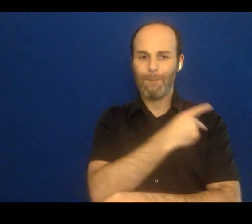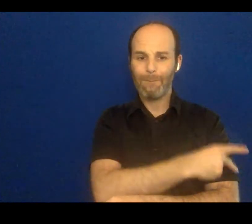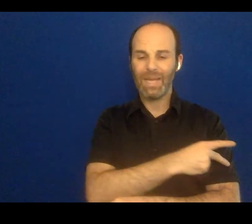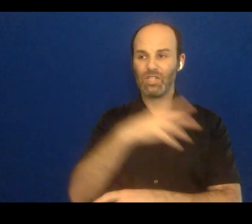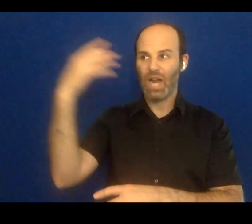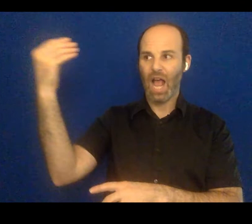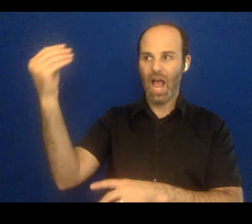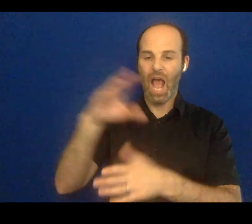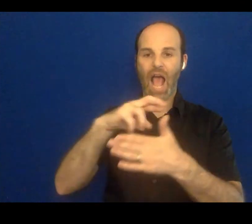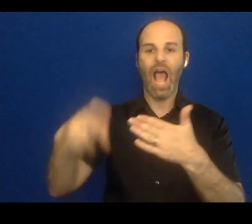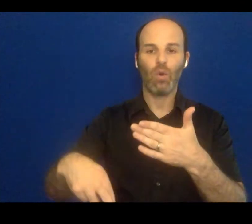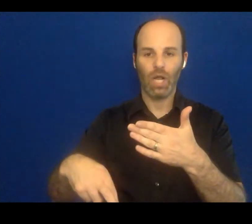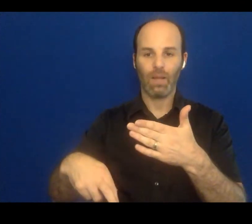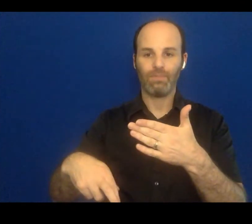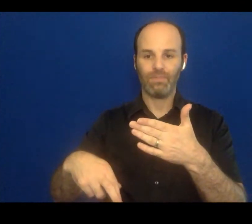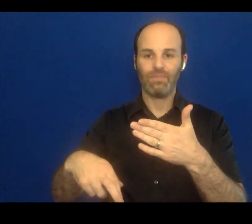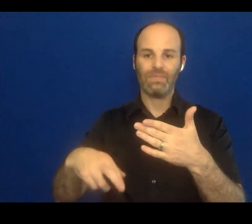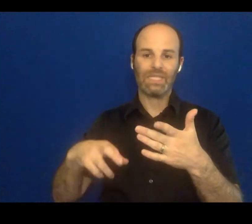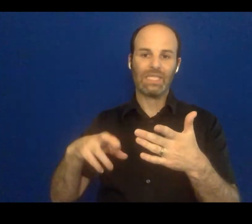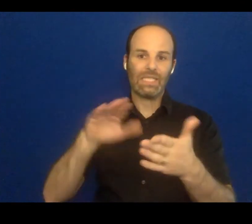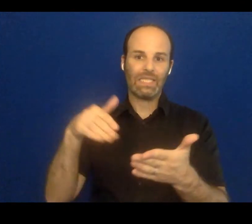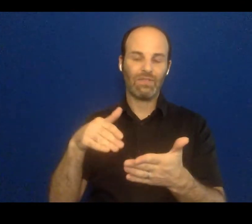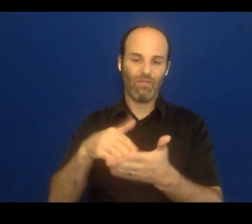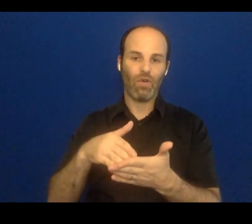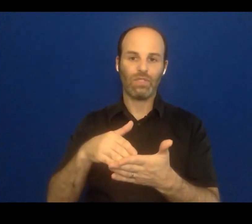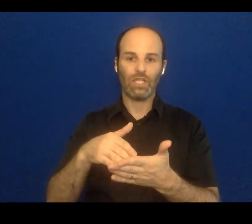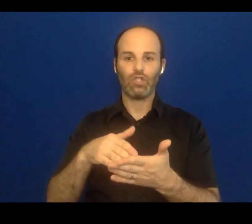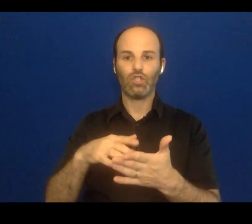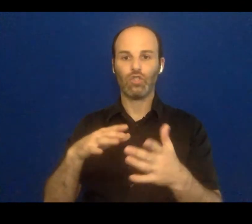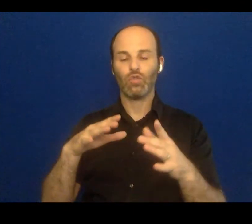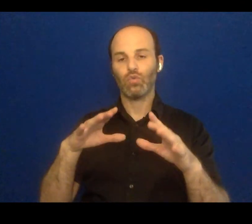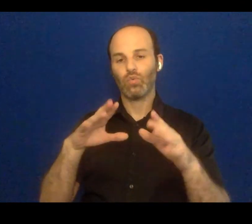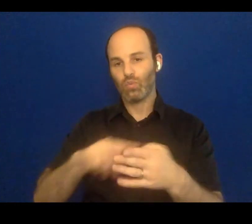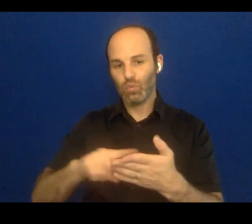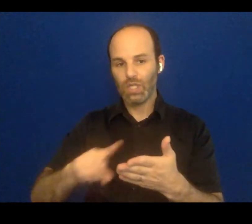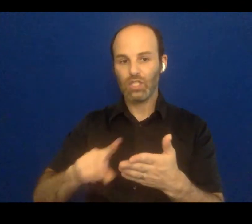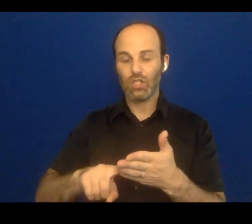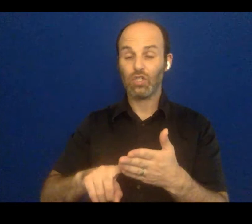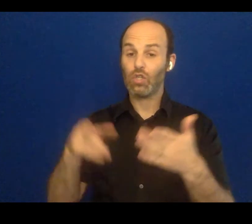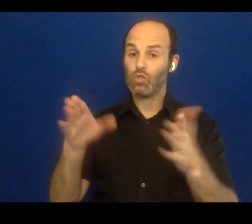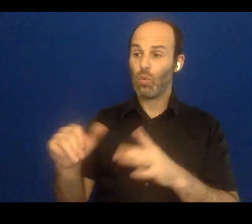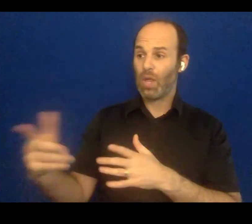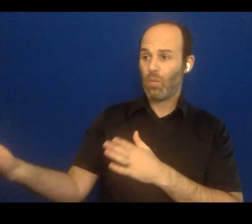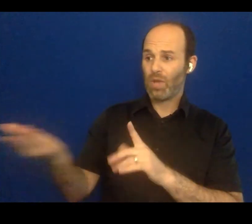CENTERED RESEARCH. EVEN THE WAY THAT WE TRAIN PEOPLE TO GET INVOLVED IN RESEARCH IS NOT THE WAY THAT